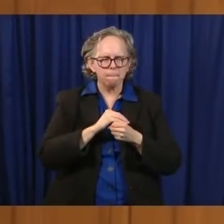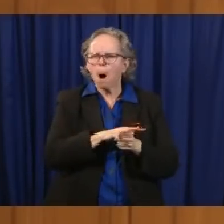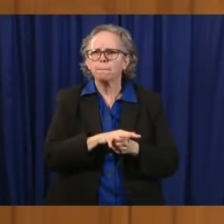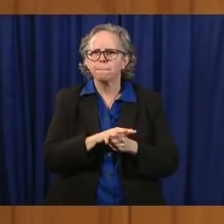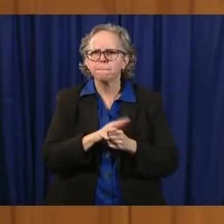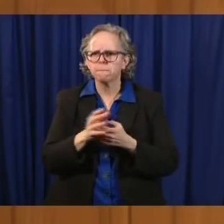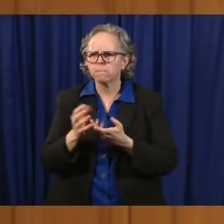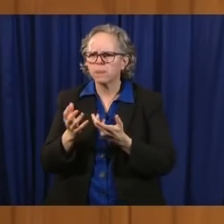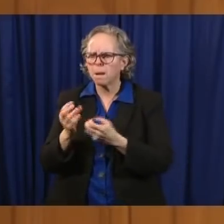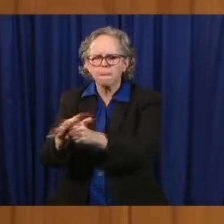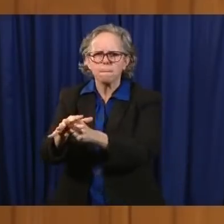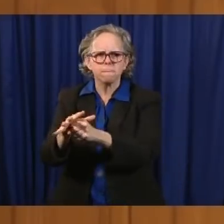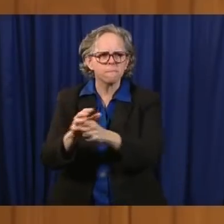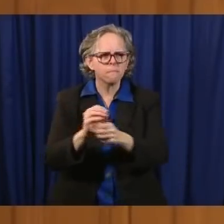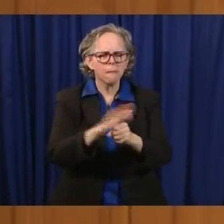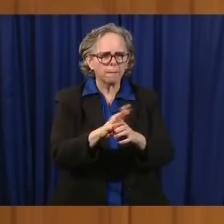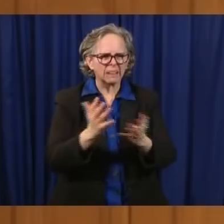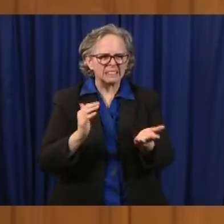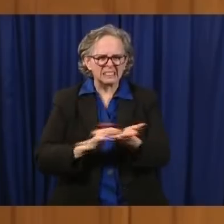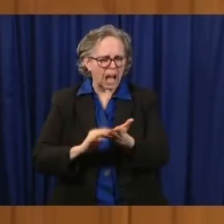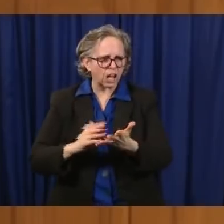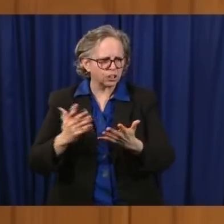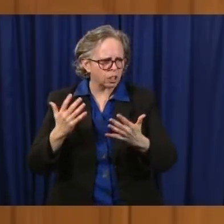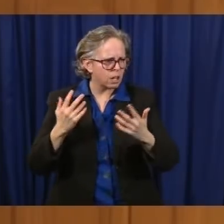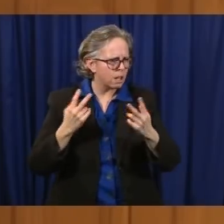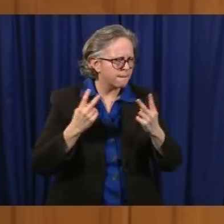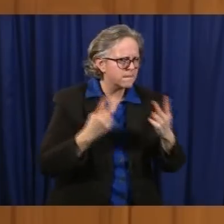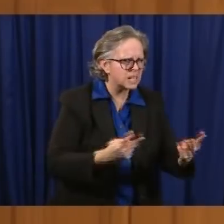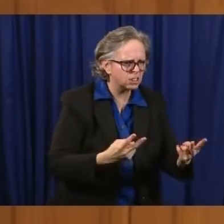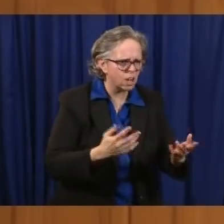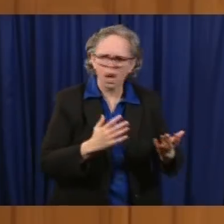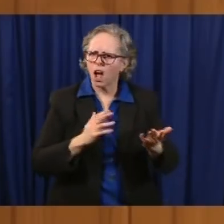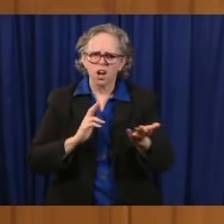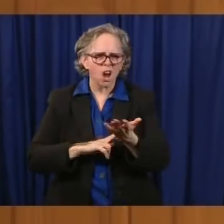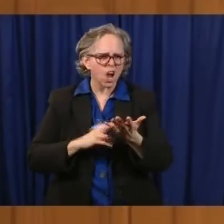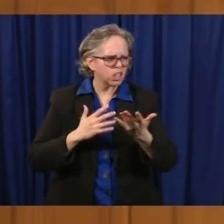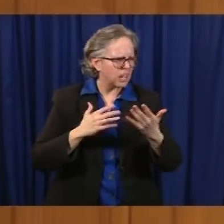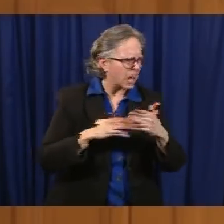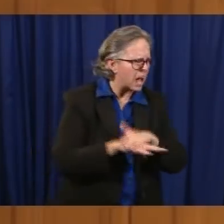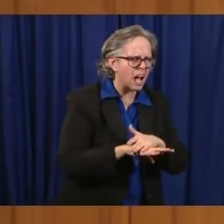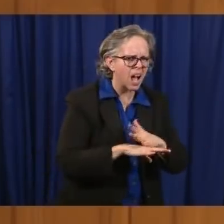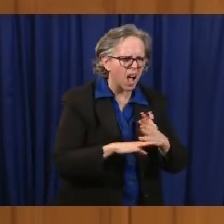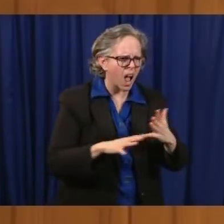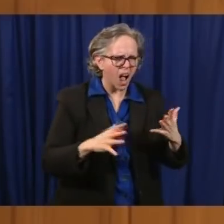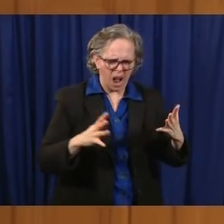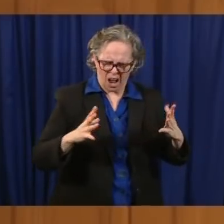OUTSTANDING JOB BUT THE FACT THAT THIS DISEASE IS SO CONTAGIOUS, AND AS EVEN WORKERS